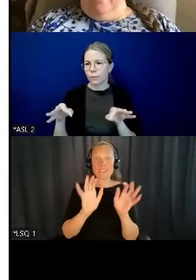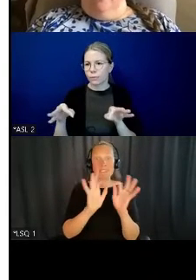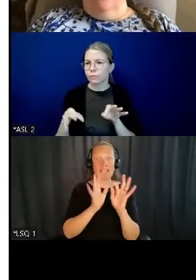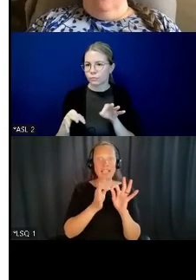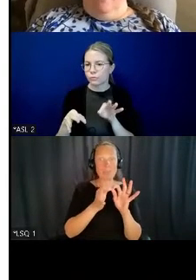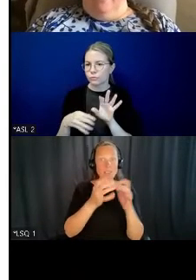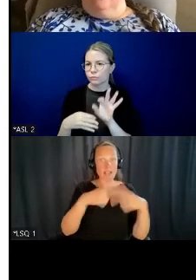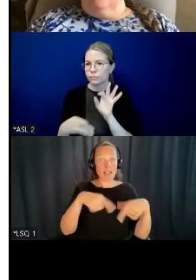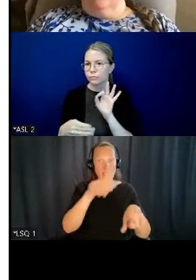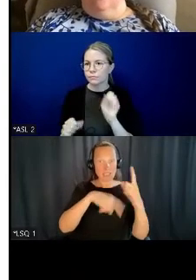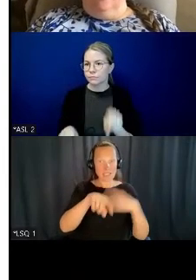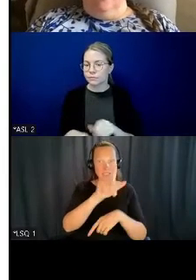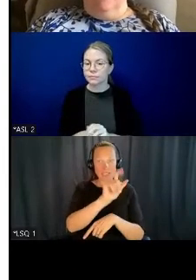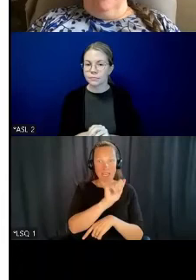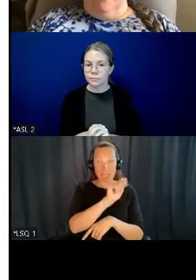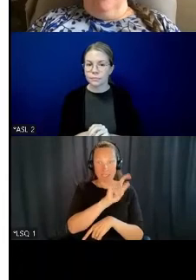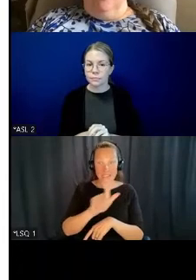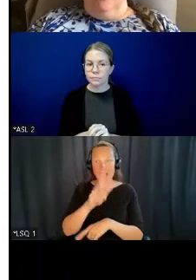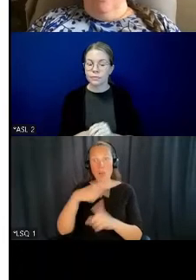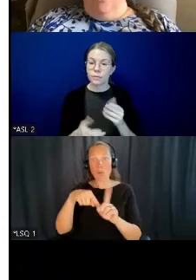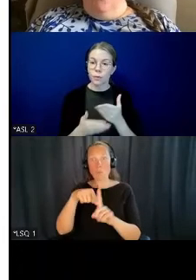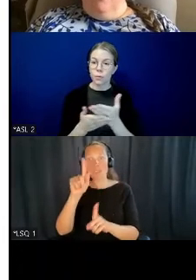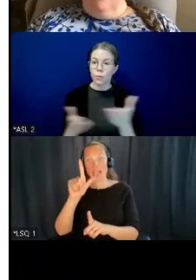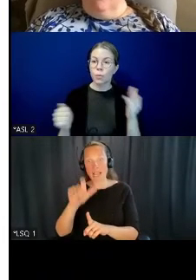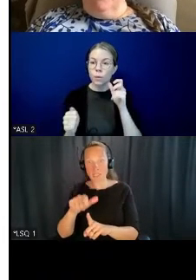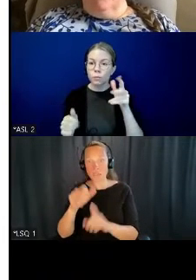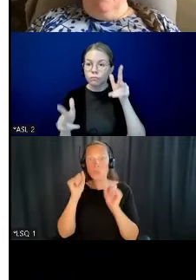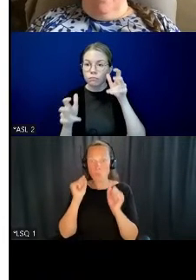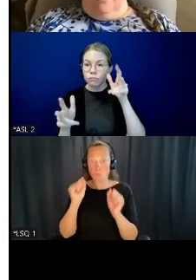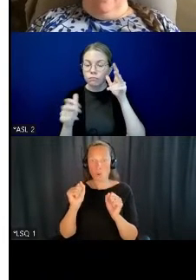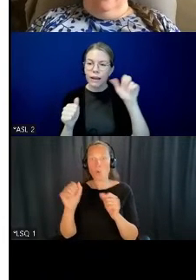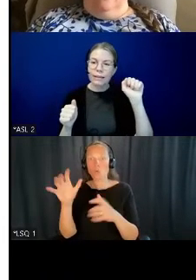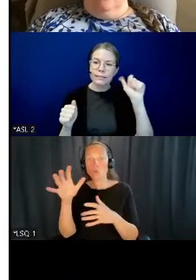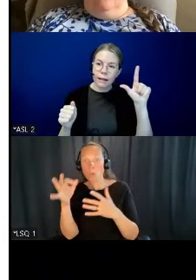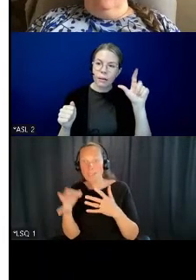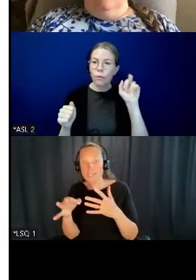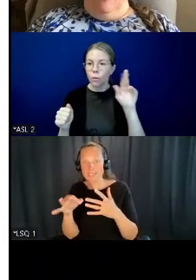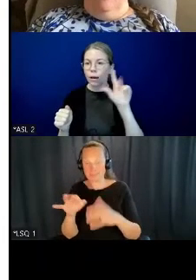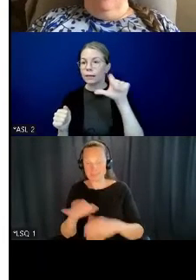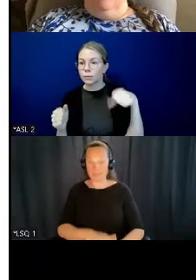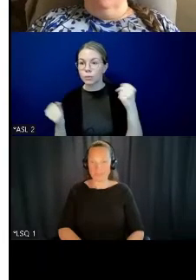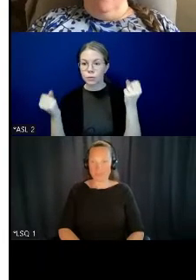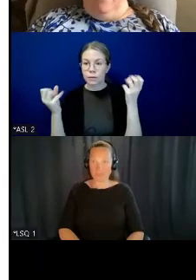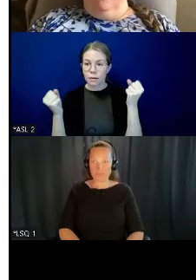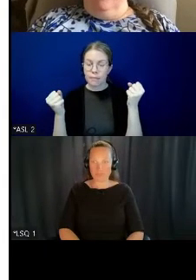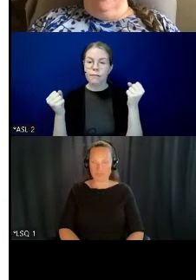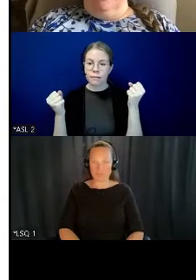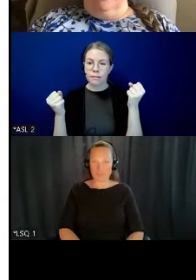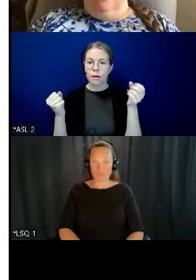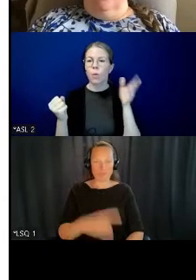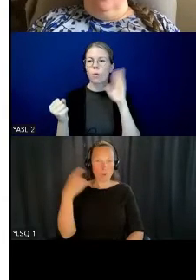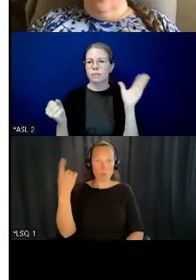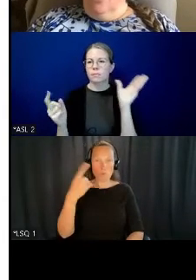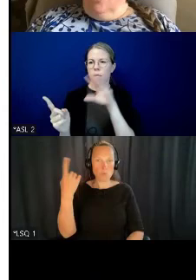ASL OR LSQ INTERPRETATION, WE WILL BE SPOTLIGHTING THOSE COMPONENTS THROUGHOUT THE PRESENTATION.